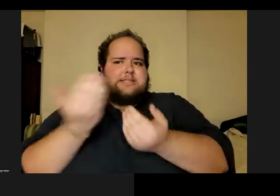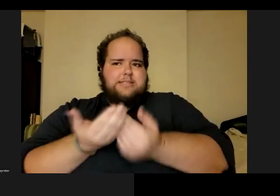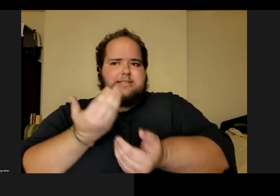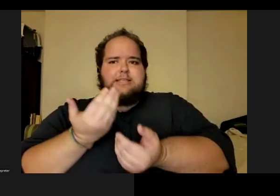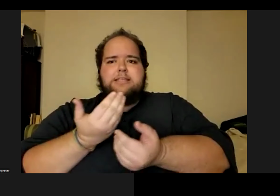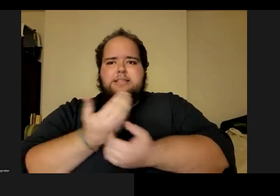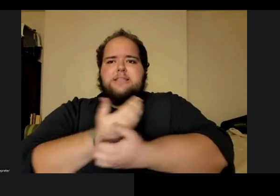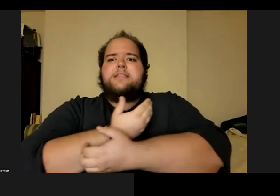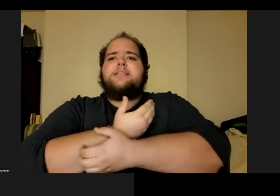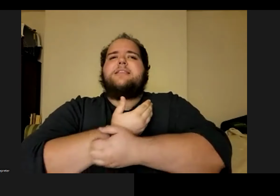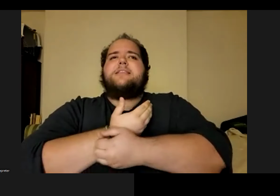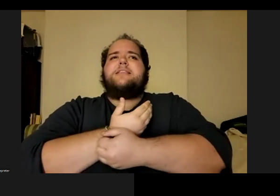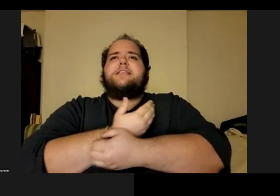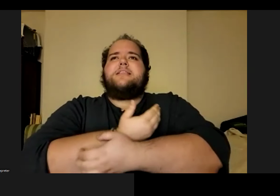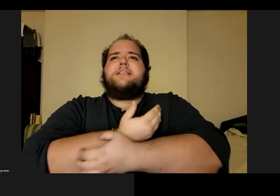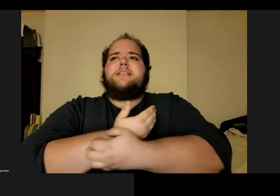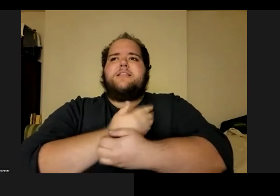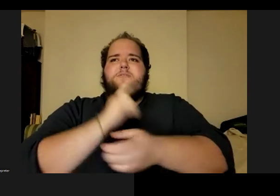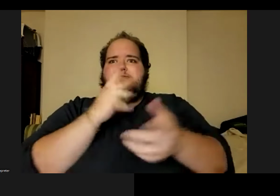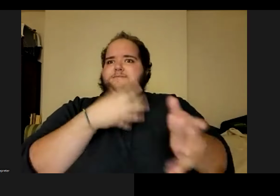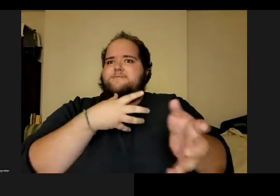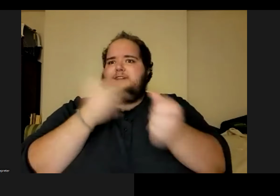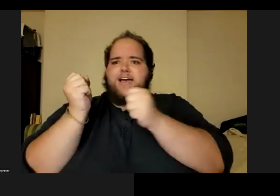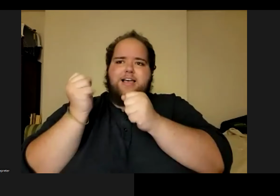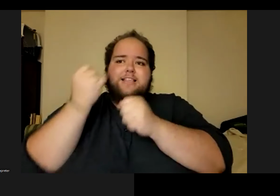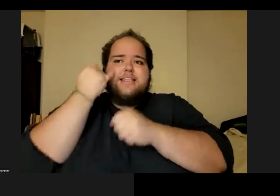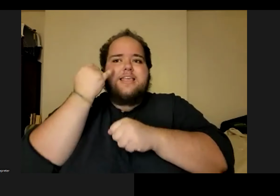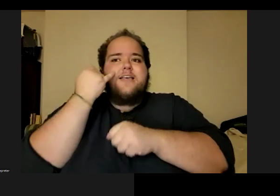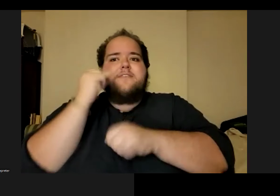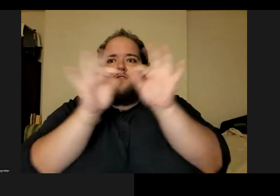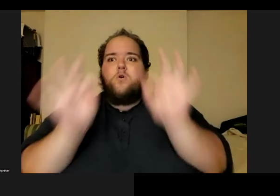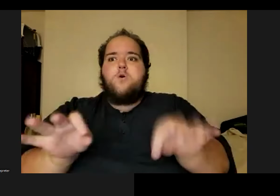Because it makes it really fast to transfer my information. So if I'm like, I'm going to apply